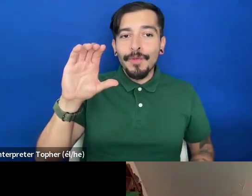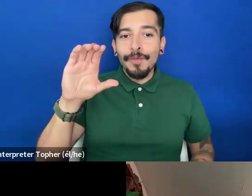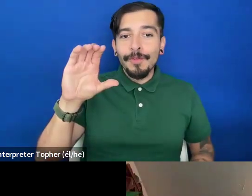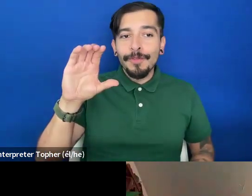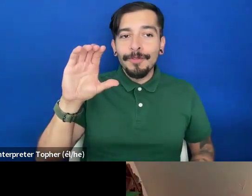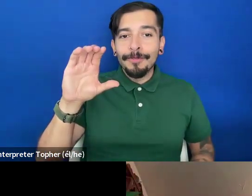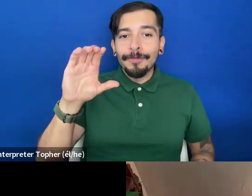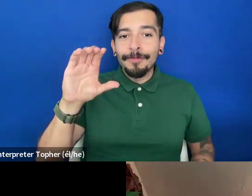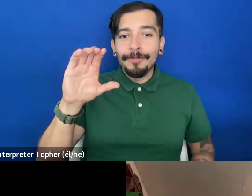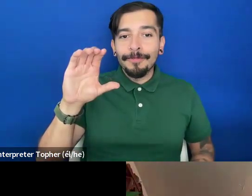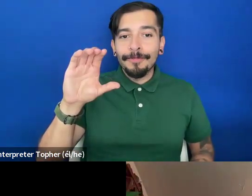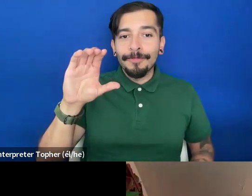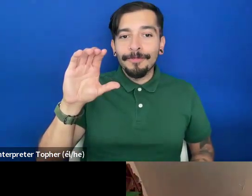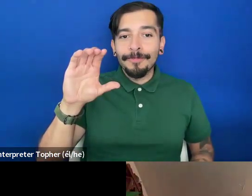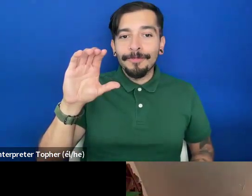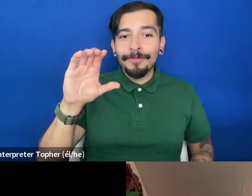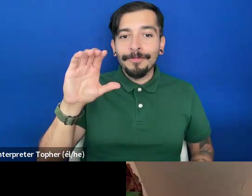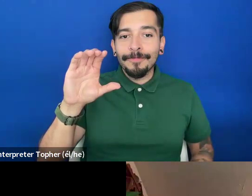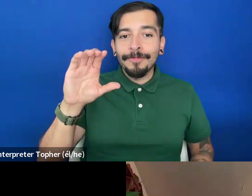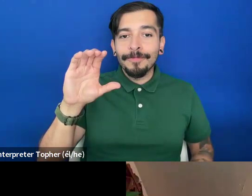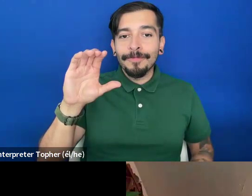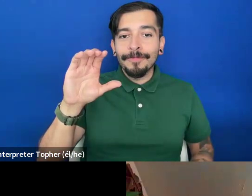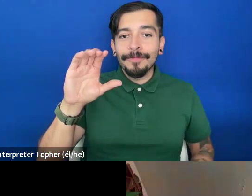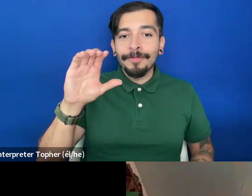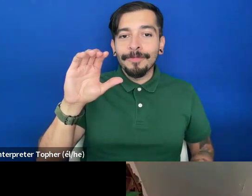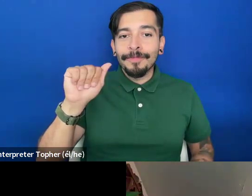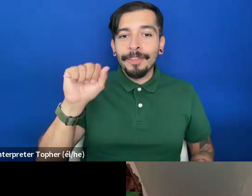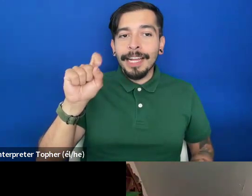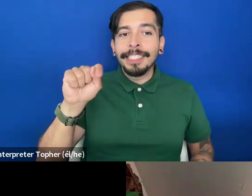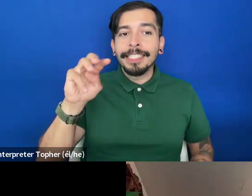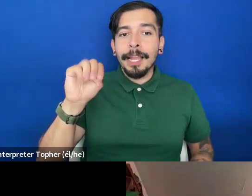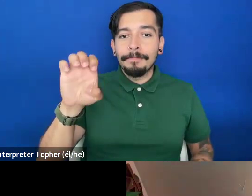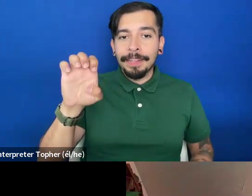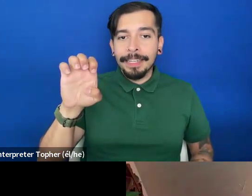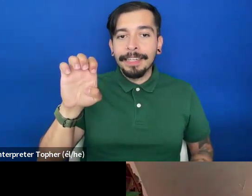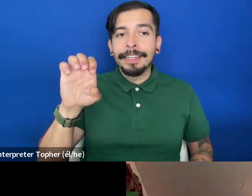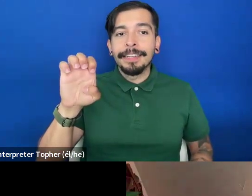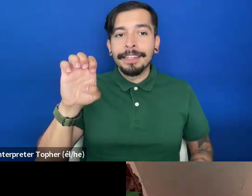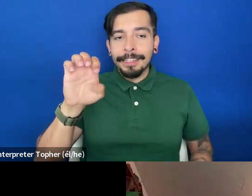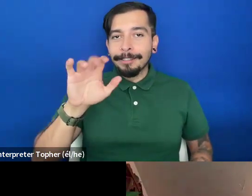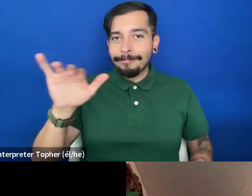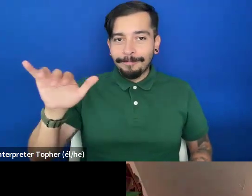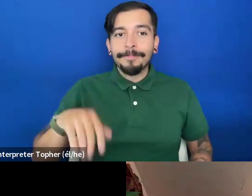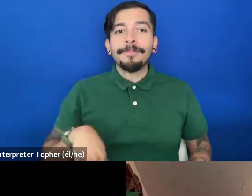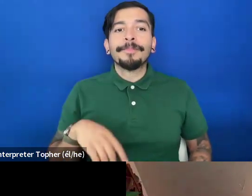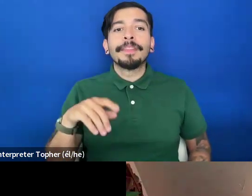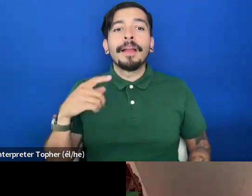making bathroom-ing easeful and fun, and like a non-issue, and not the center of our conversation, right?